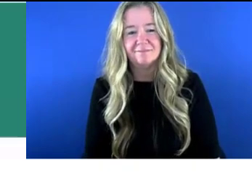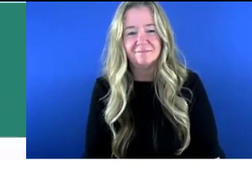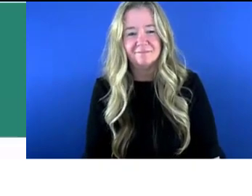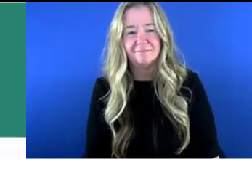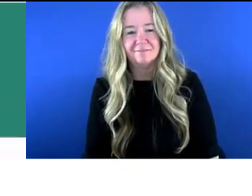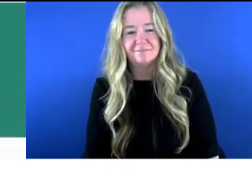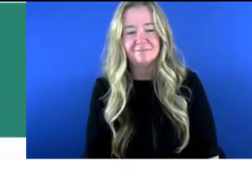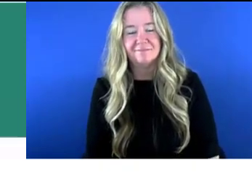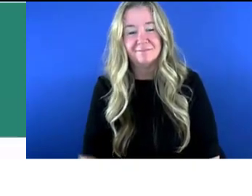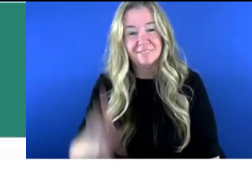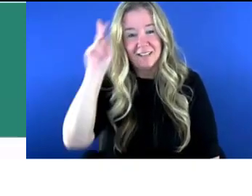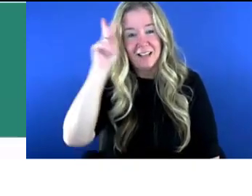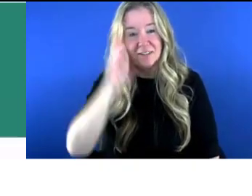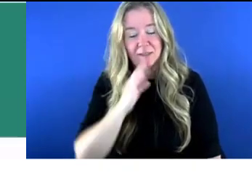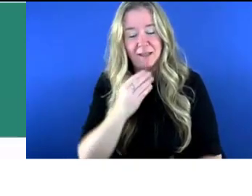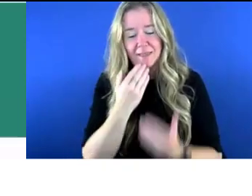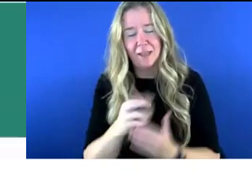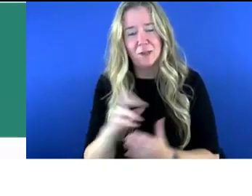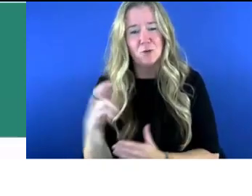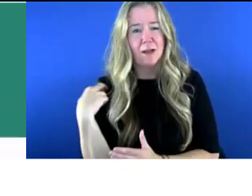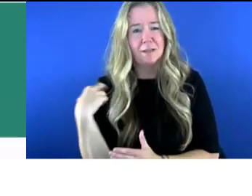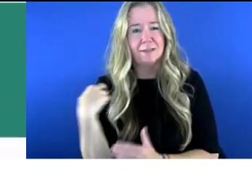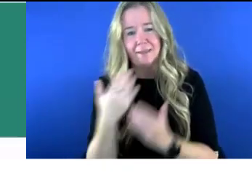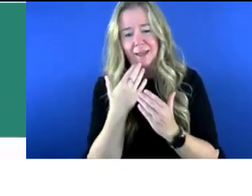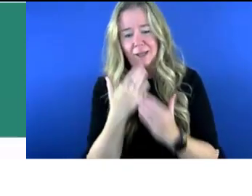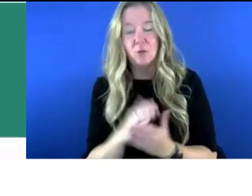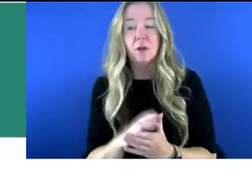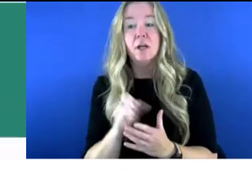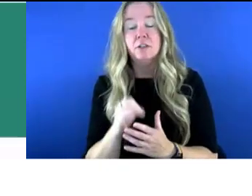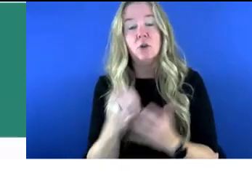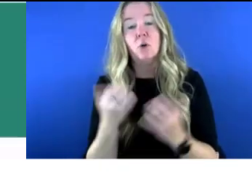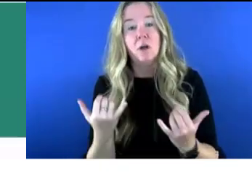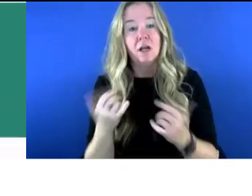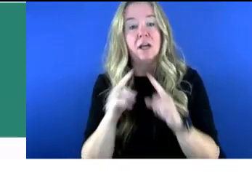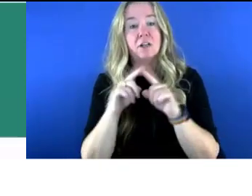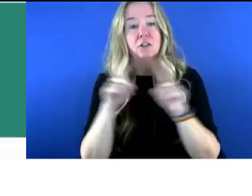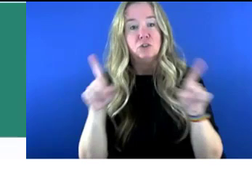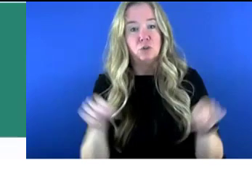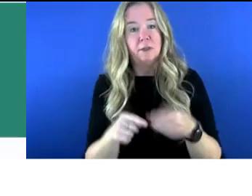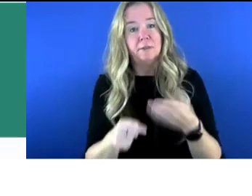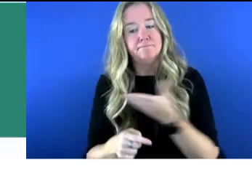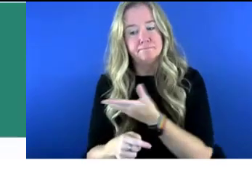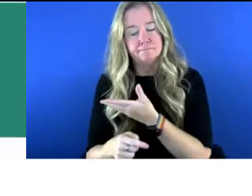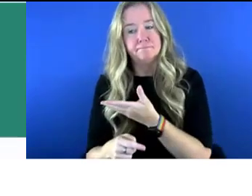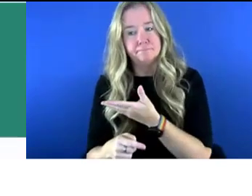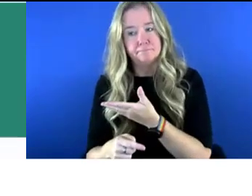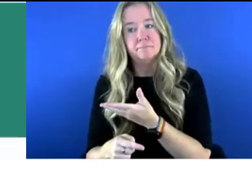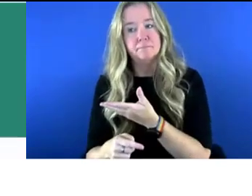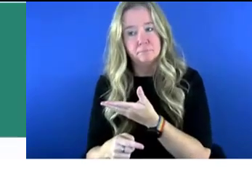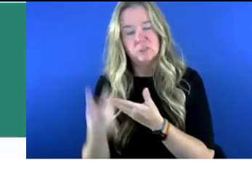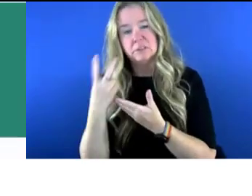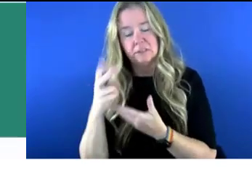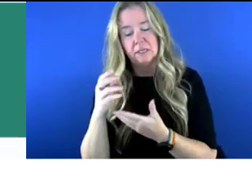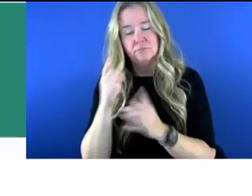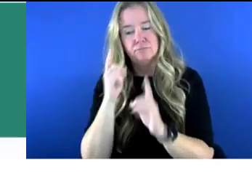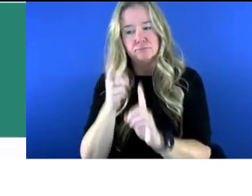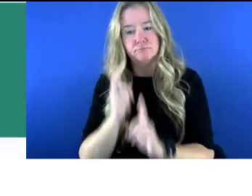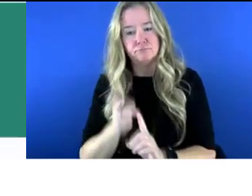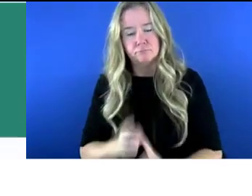KELLY DUNHAM >> This is Kelly. Thank you, Roxanne. So as the screen share outlines, those are our objectives